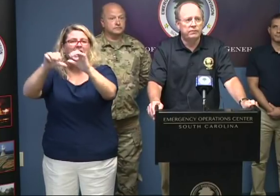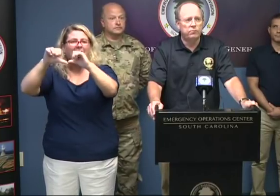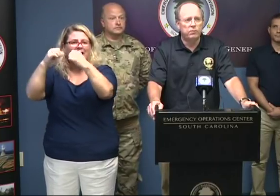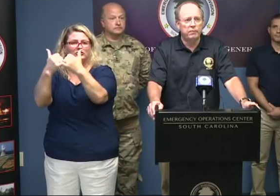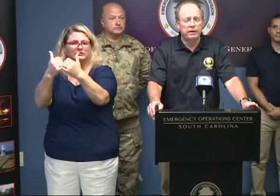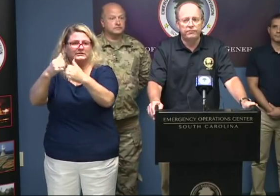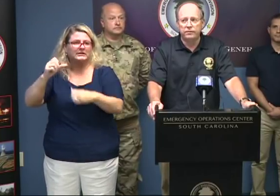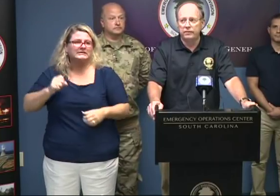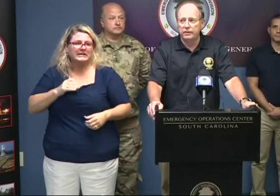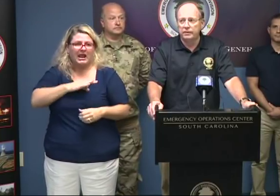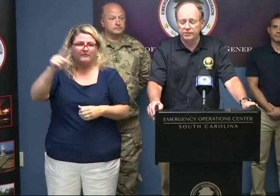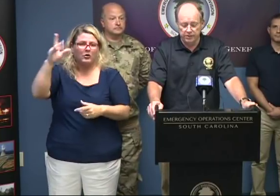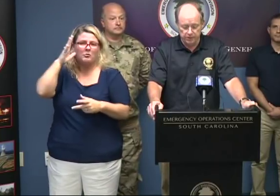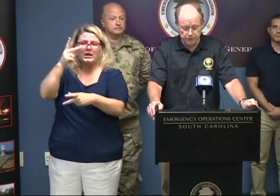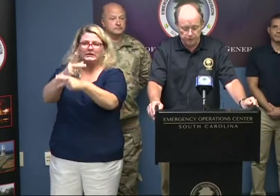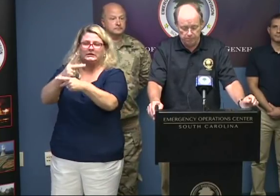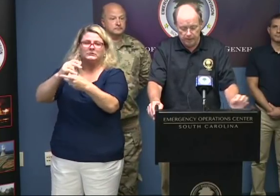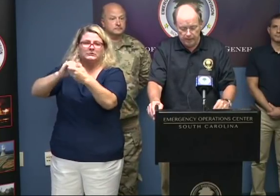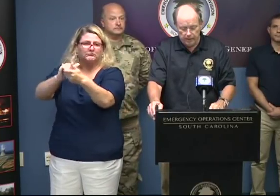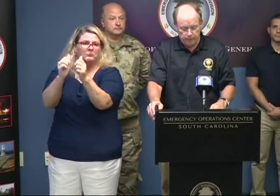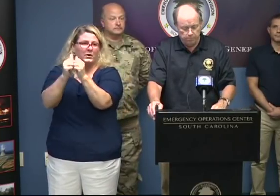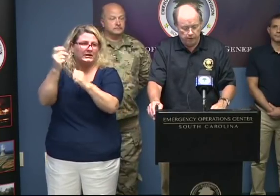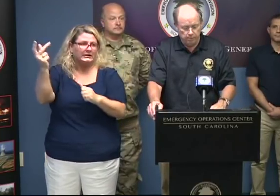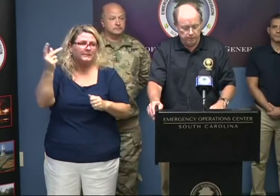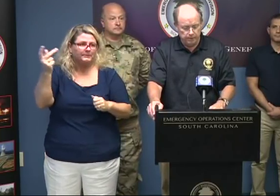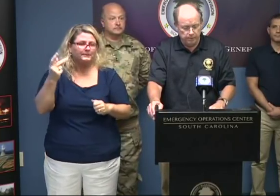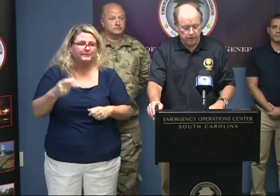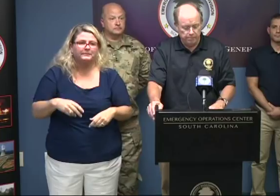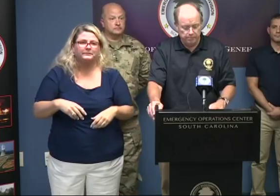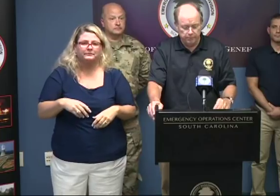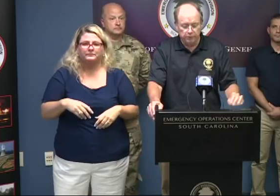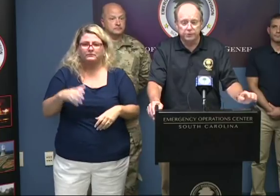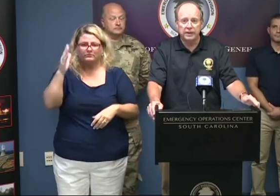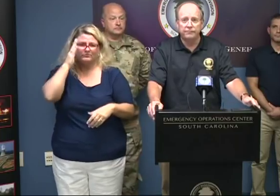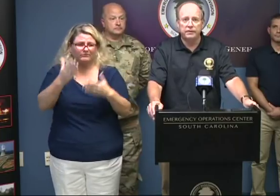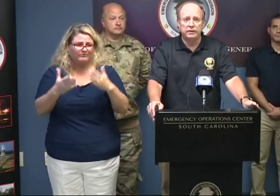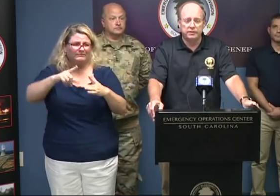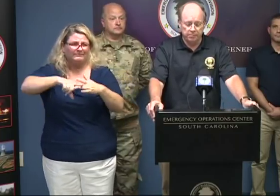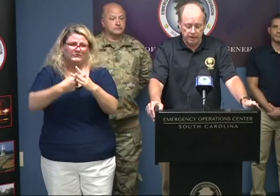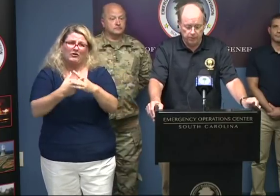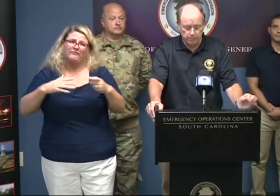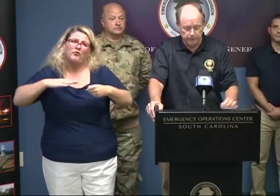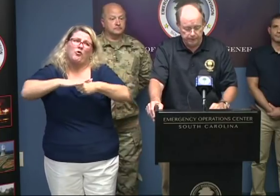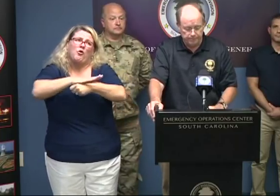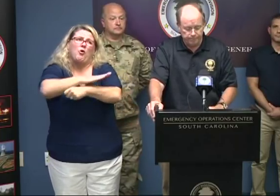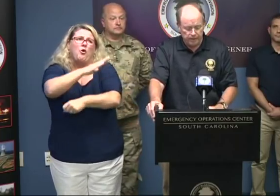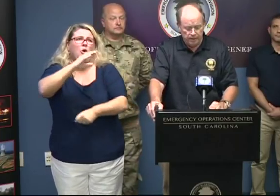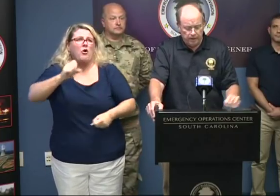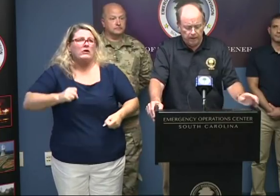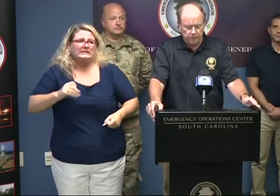and will remain through at least the near term. And we'll probably ramp up to full staffing tomorrow on Monday.